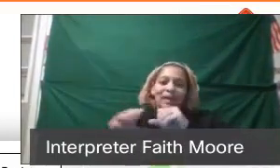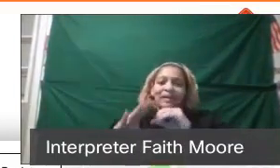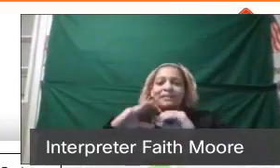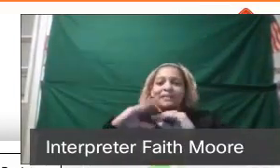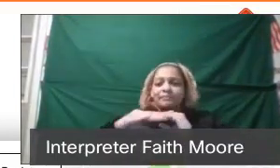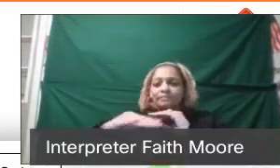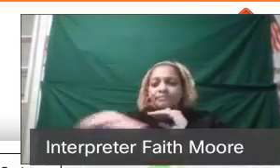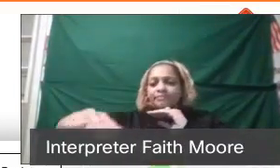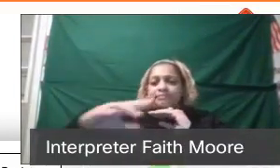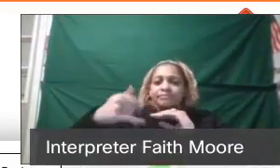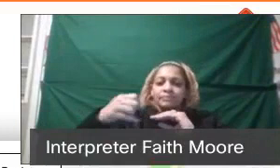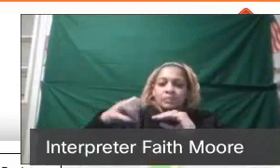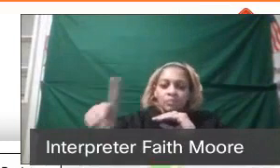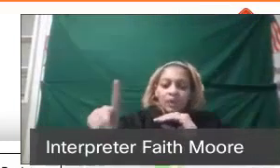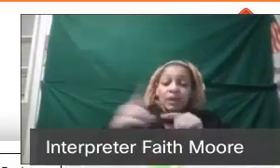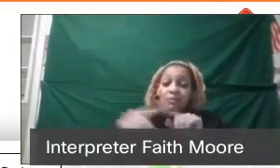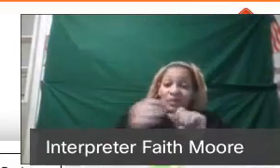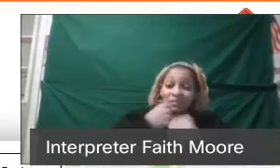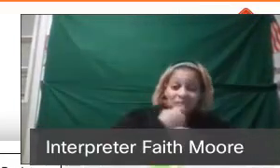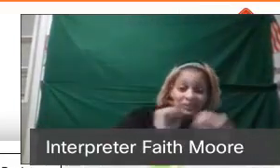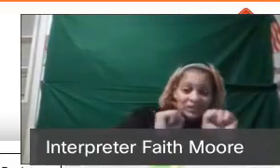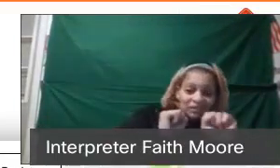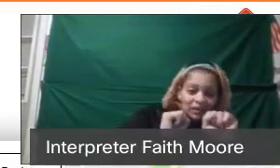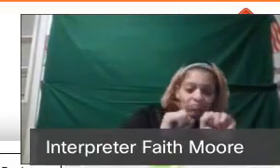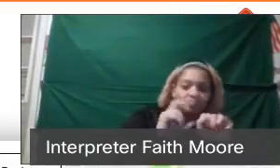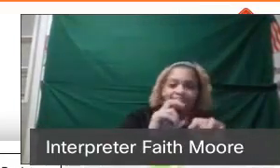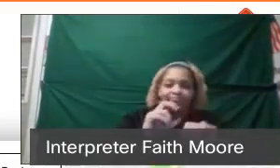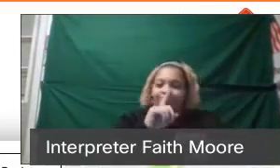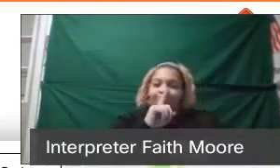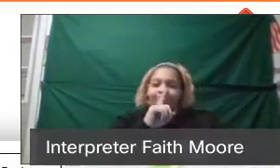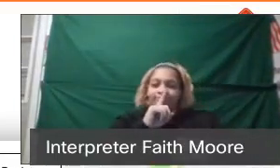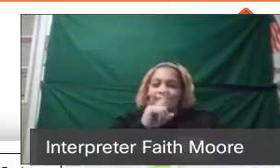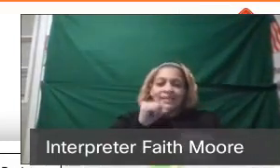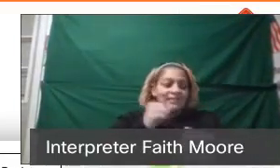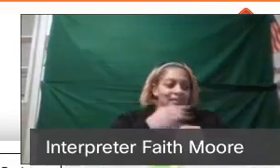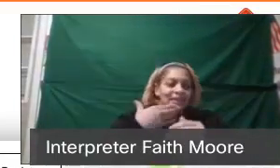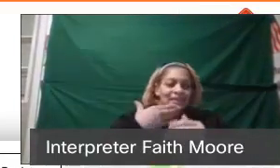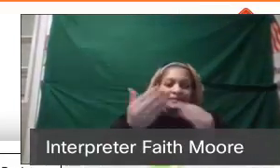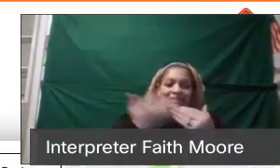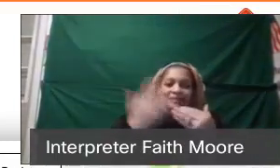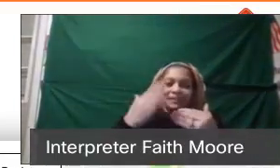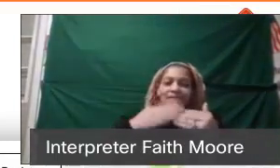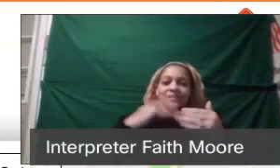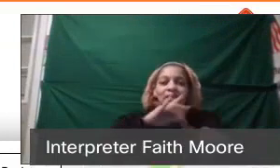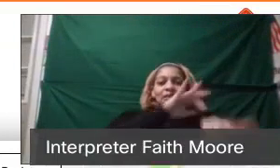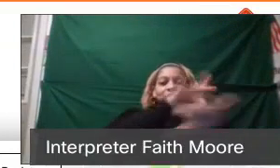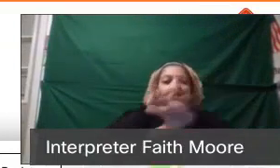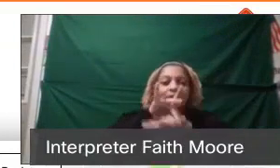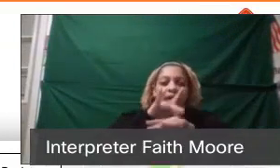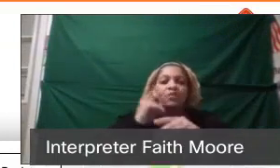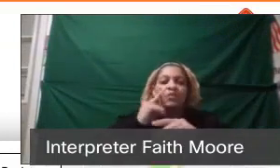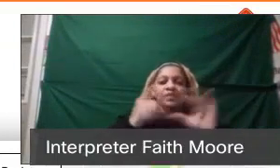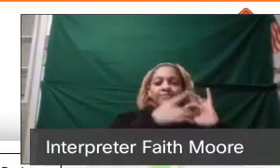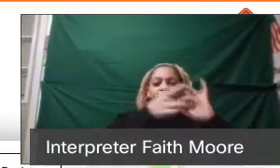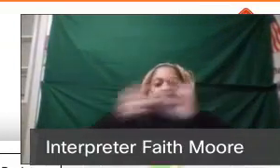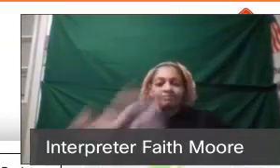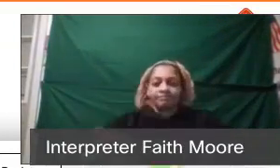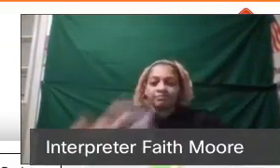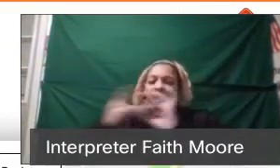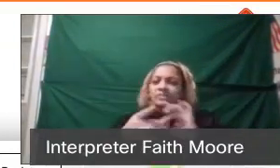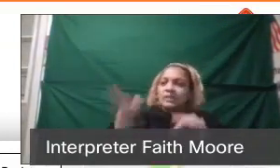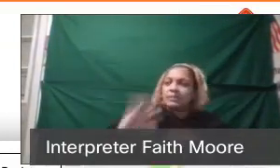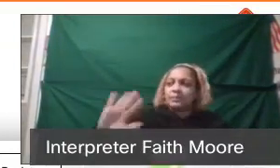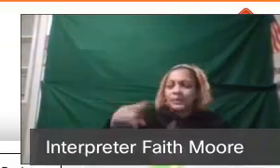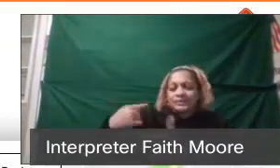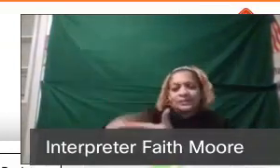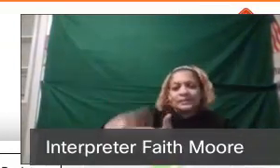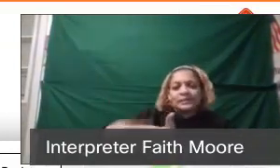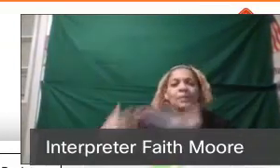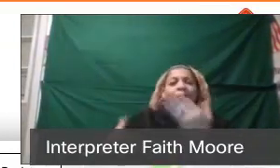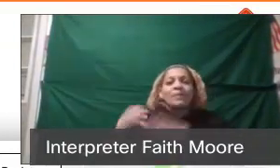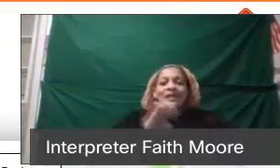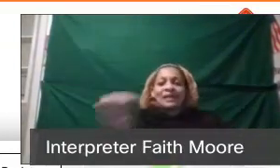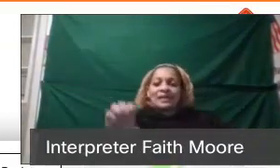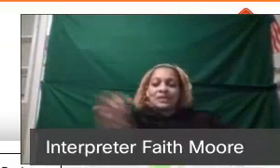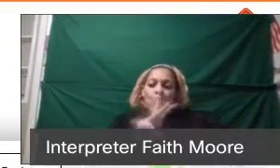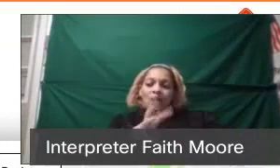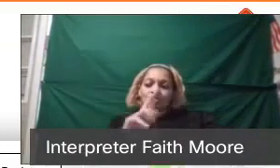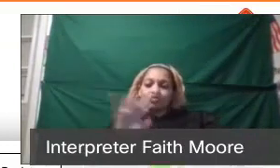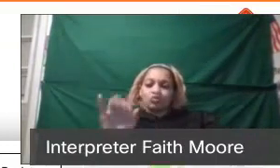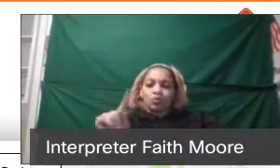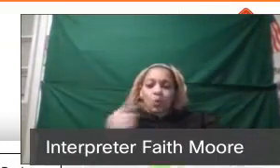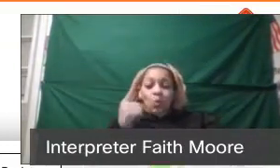Right now to get from Walter Reed. And that trail and aspen to to comb and so there's been some discussion of maybe making 1 of the East East West roots 1 way, and adding a comfortable bike. Lane.